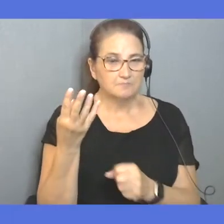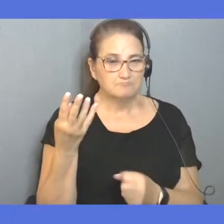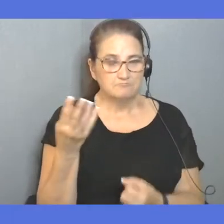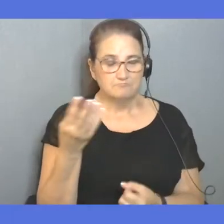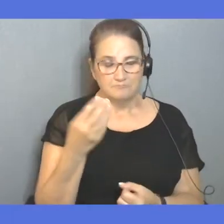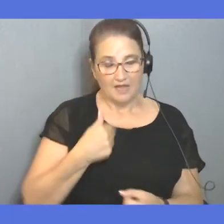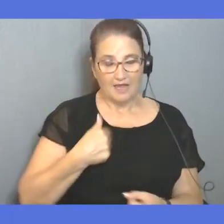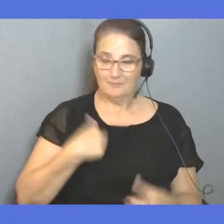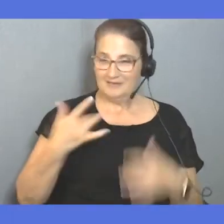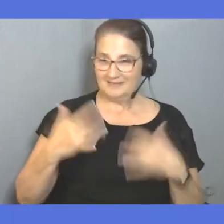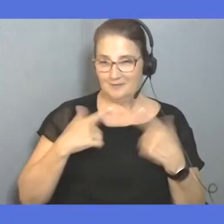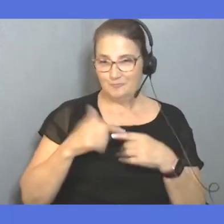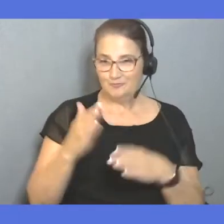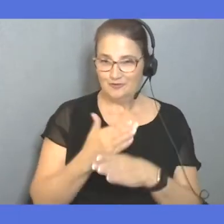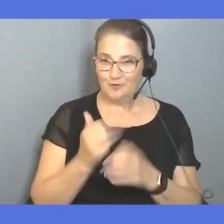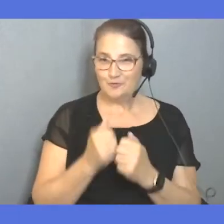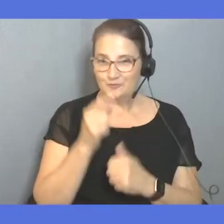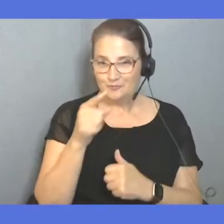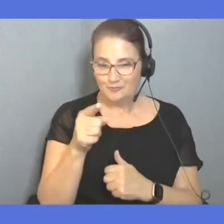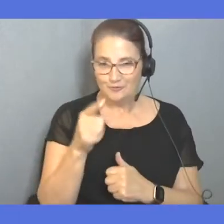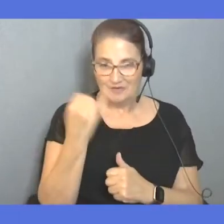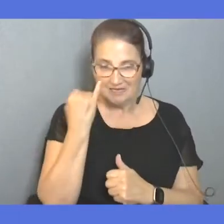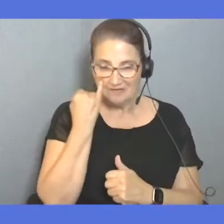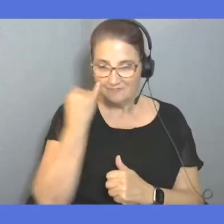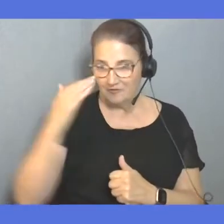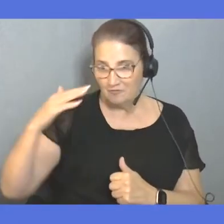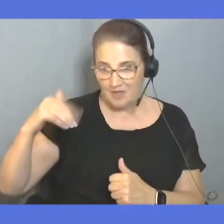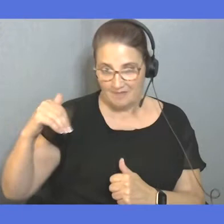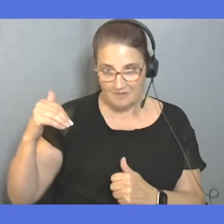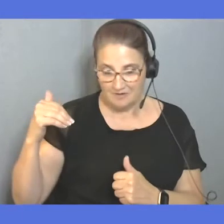even, and I'm excited to share them. So if you haven't already, definitely